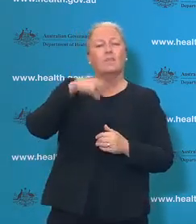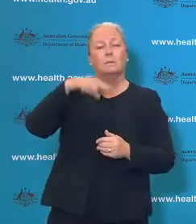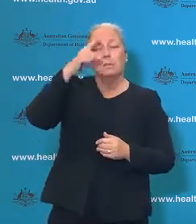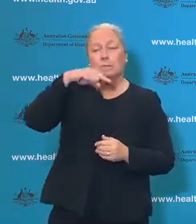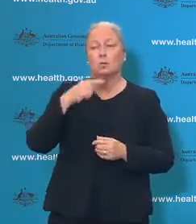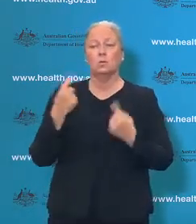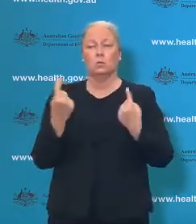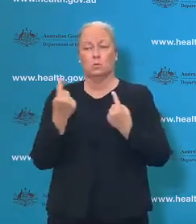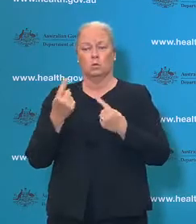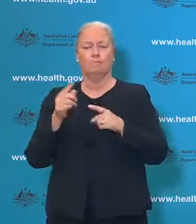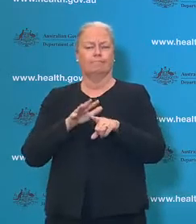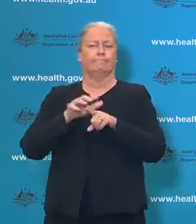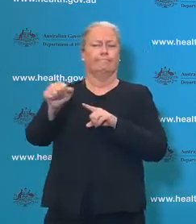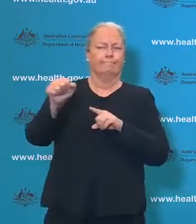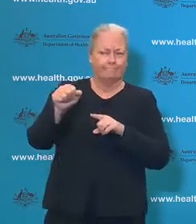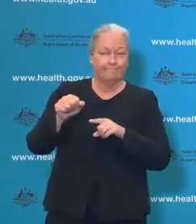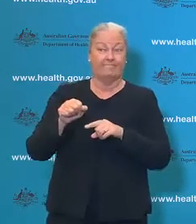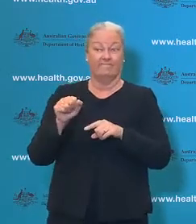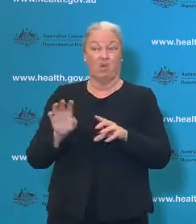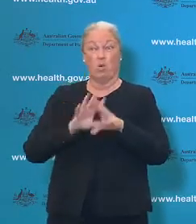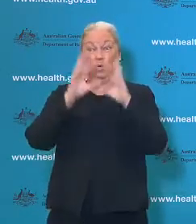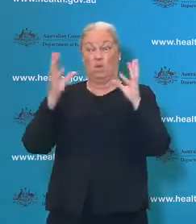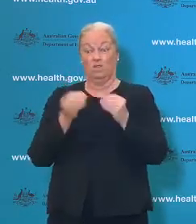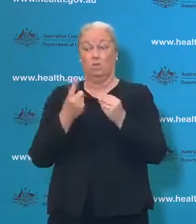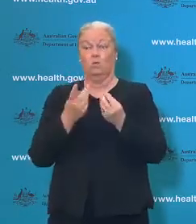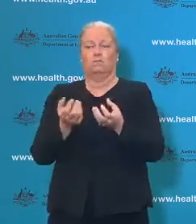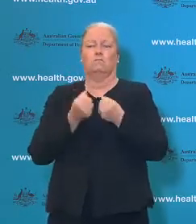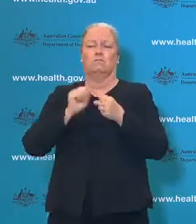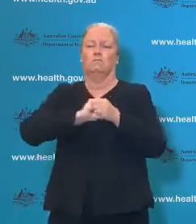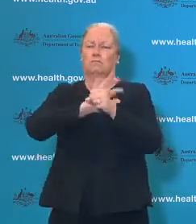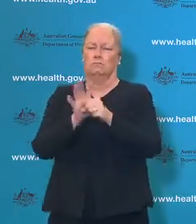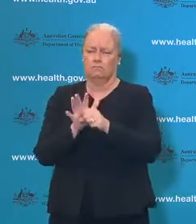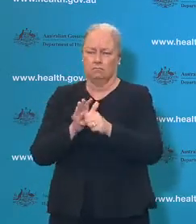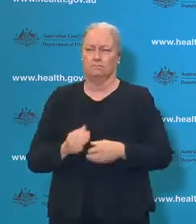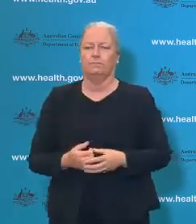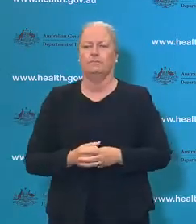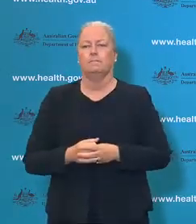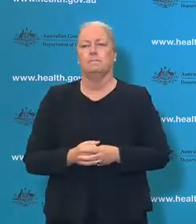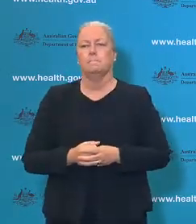with COVID-19 since the start of the pandemic. Today we are reporting that